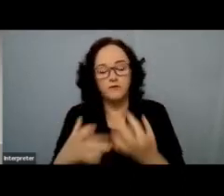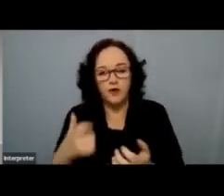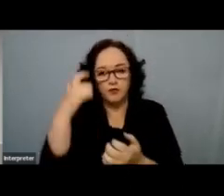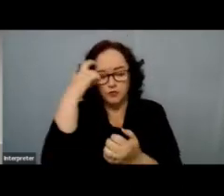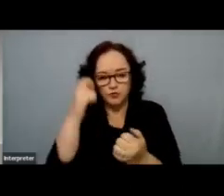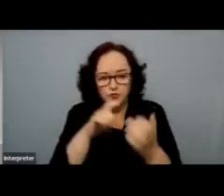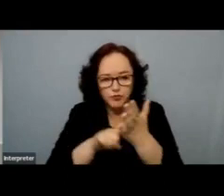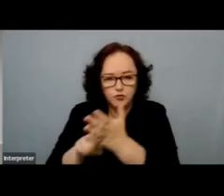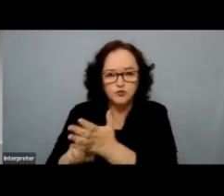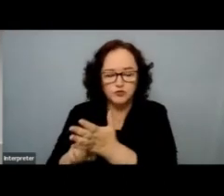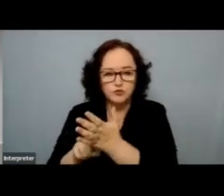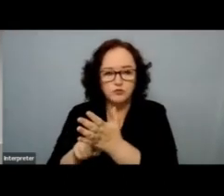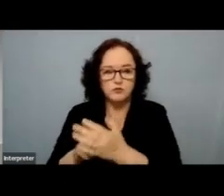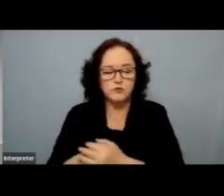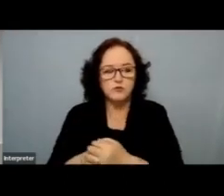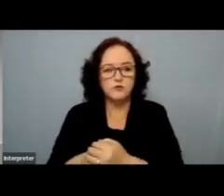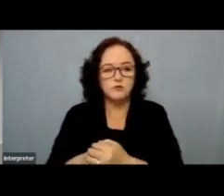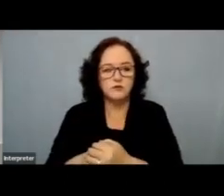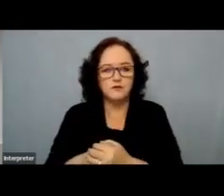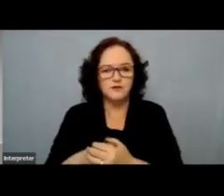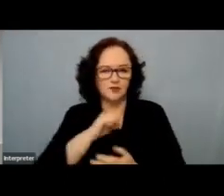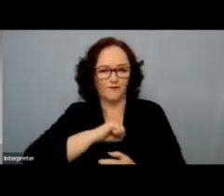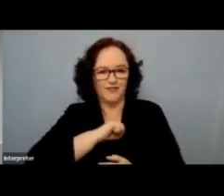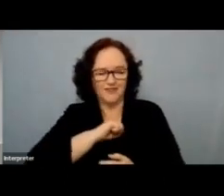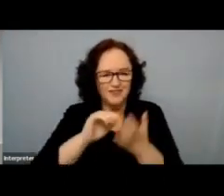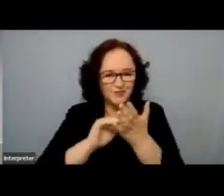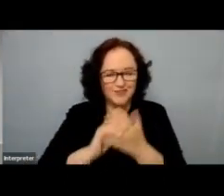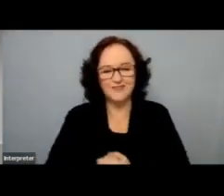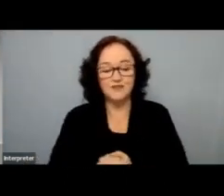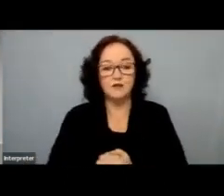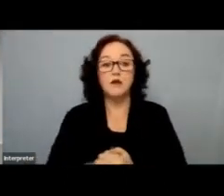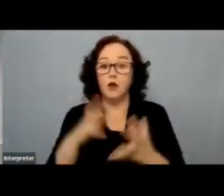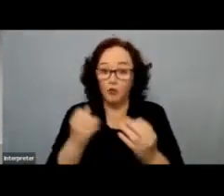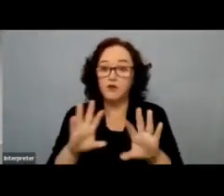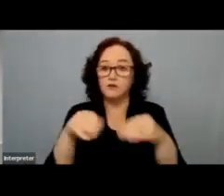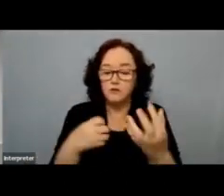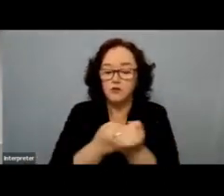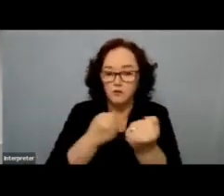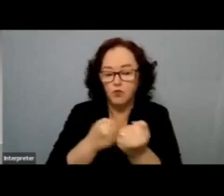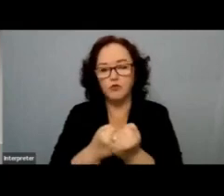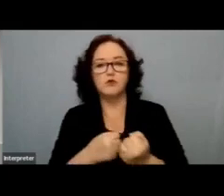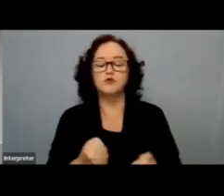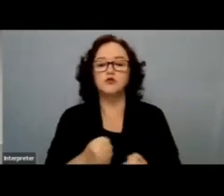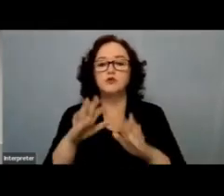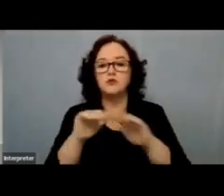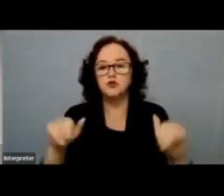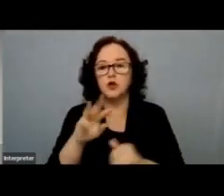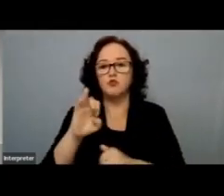gives me support to our child welfare system partners. To help them address the unique